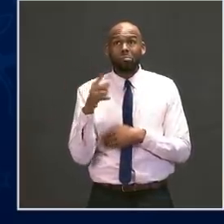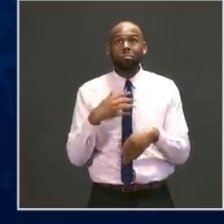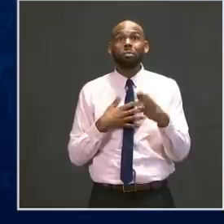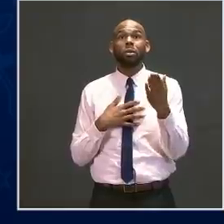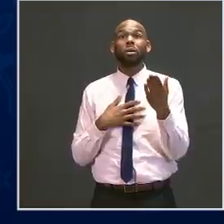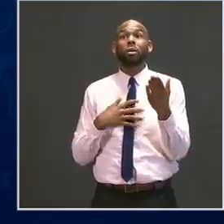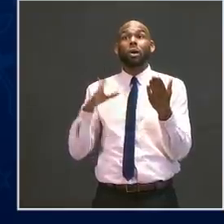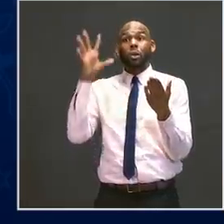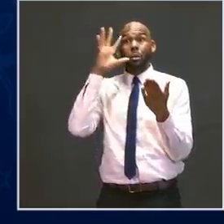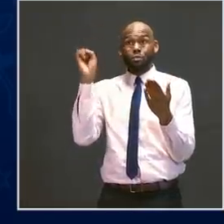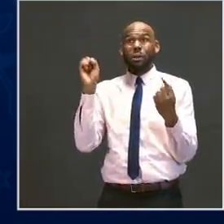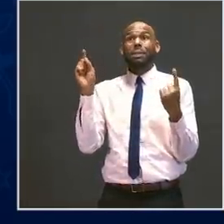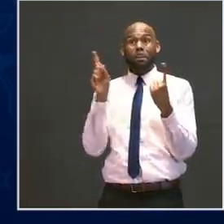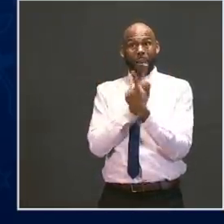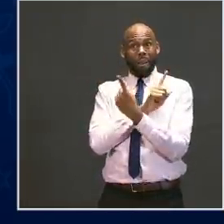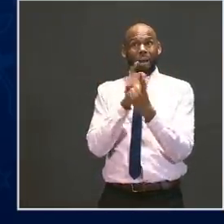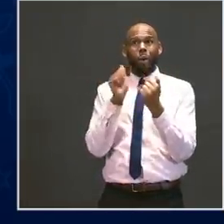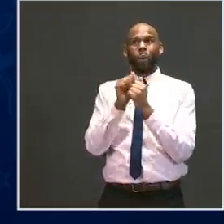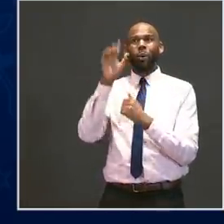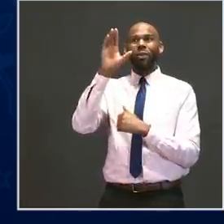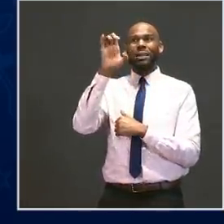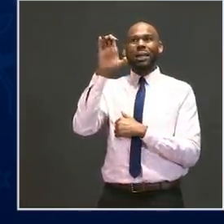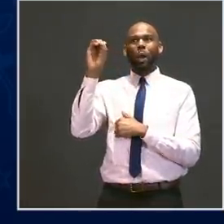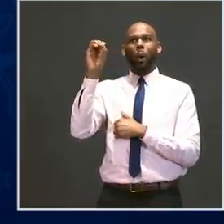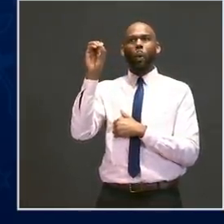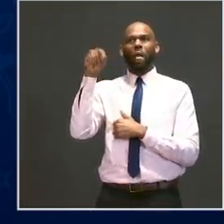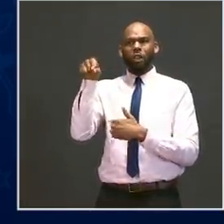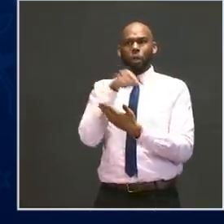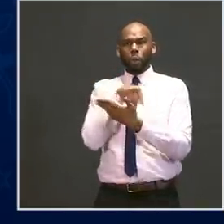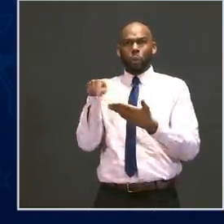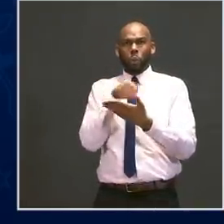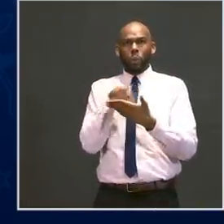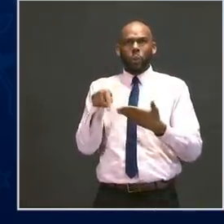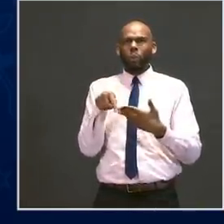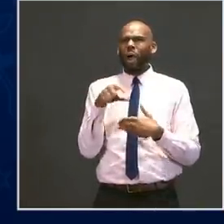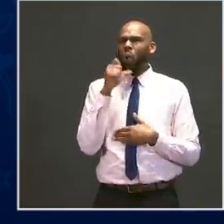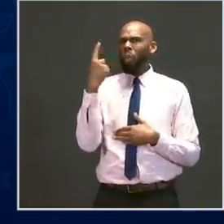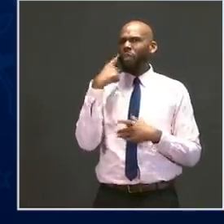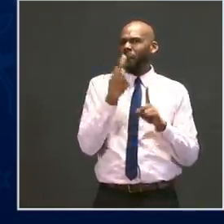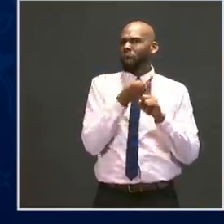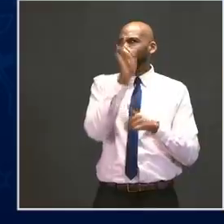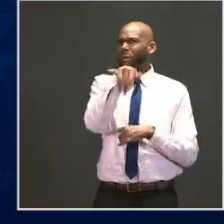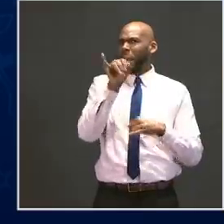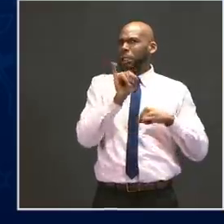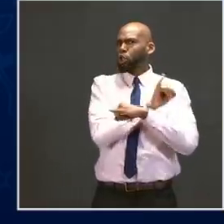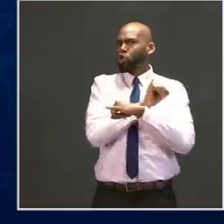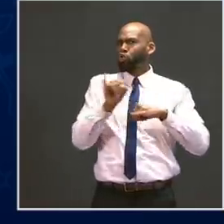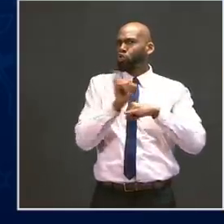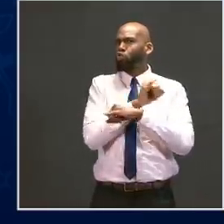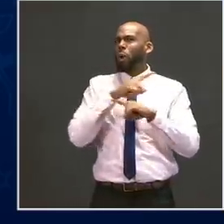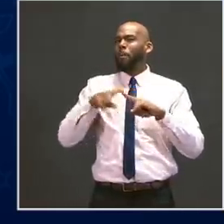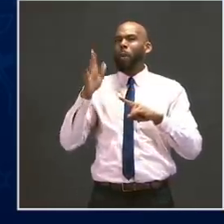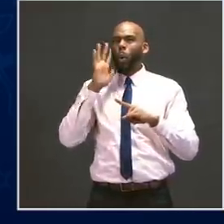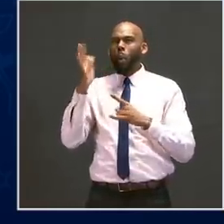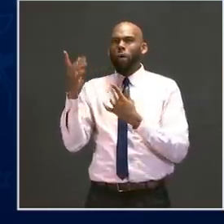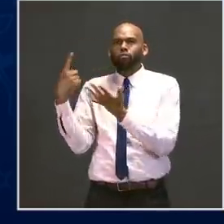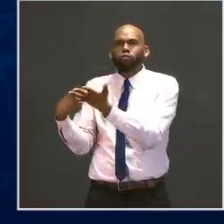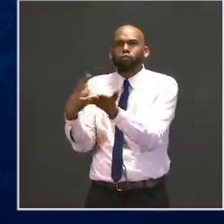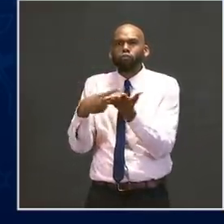with CEOs earlier this week; I'm not sure -- none of them, I guess, were from that industry. But he will continue to consult with business leaders,